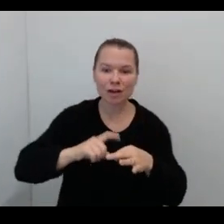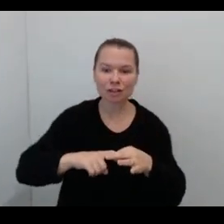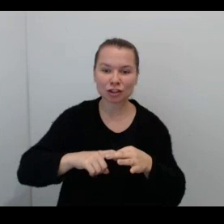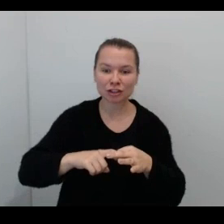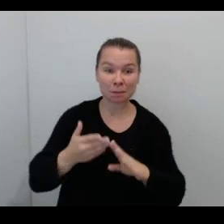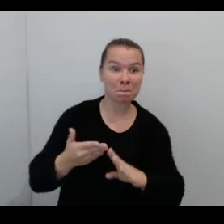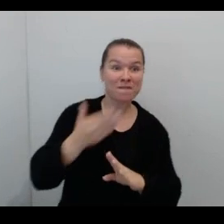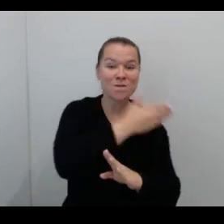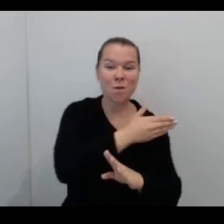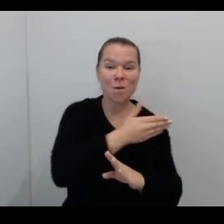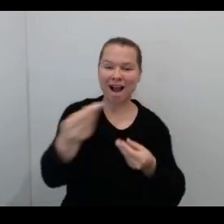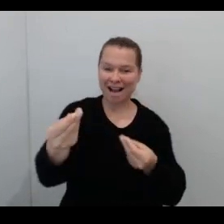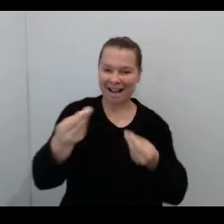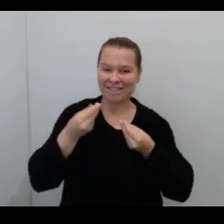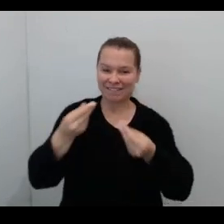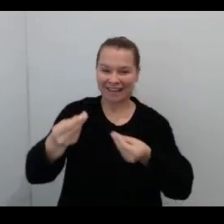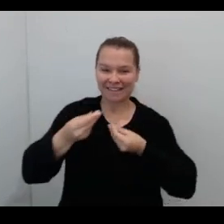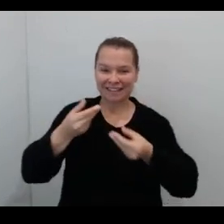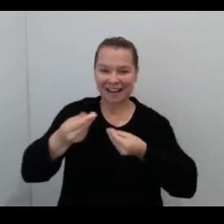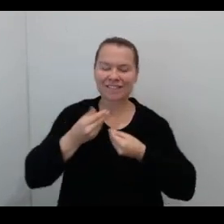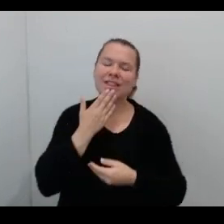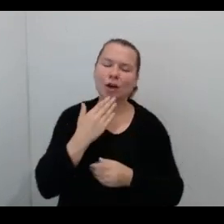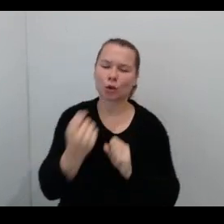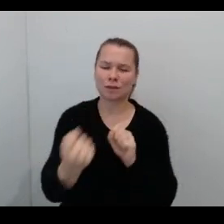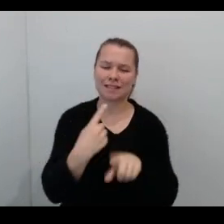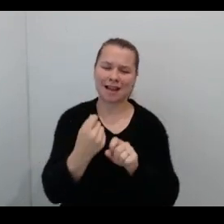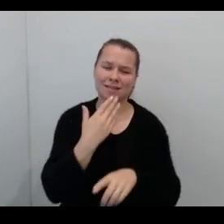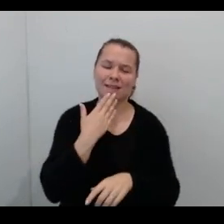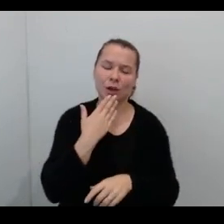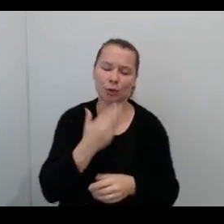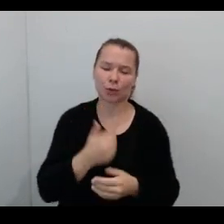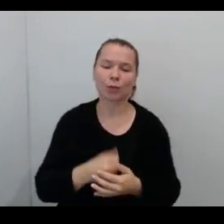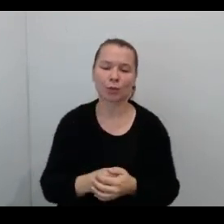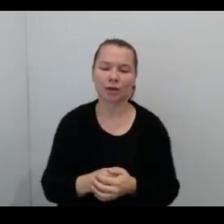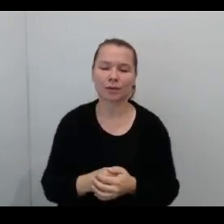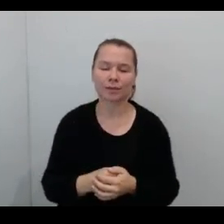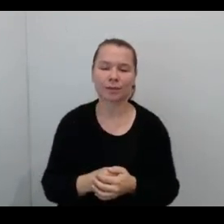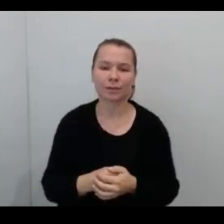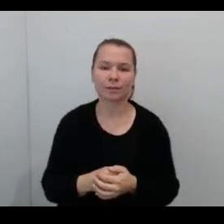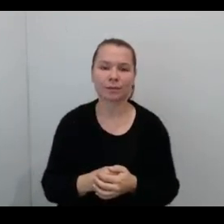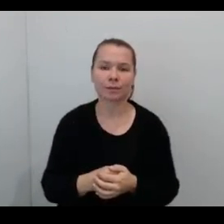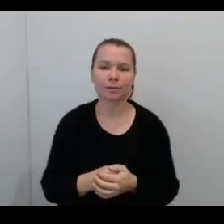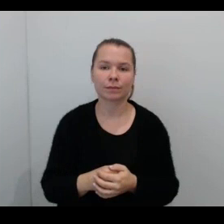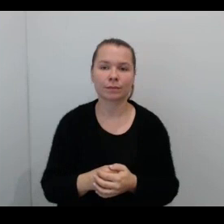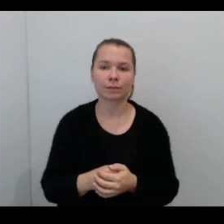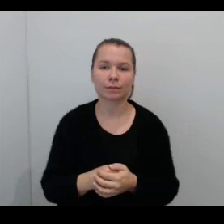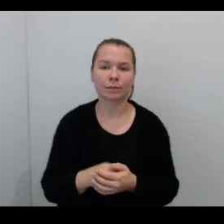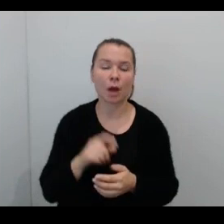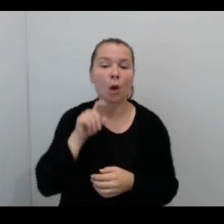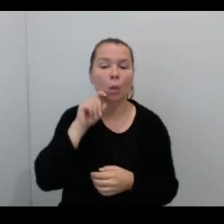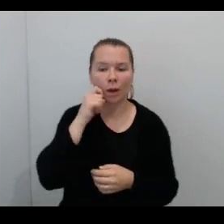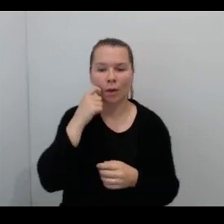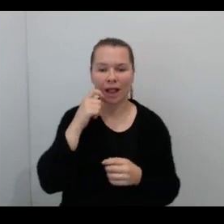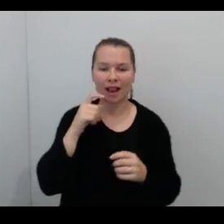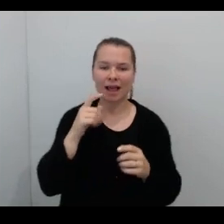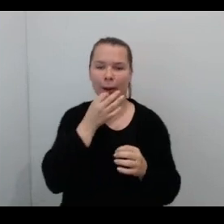you so much for providing those. We will be framing our webinar a little bit differently today.